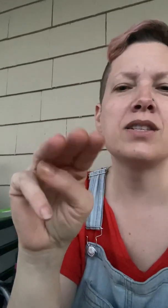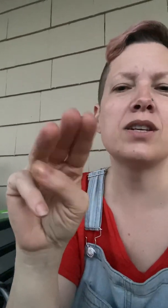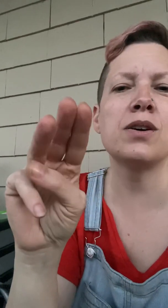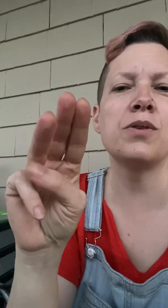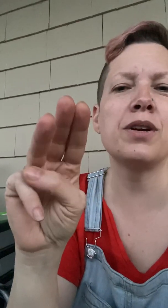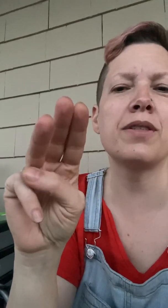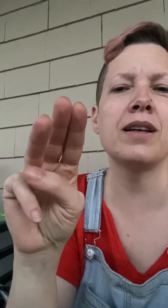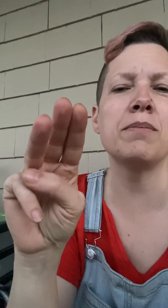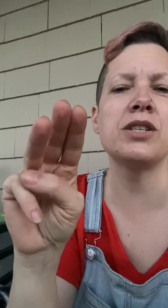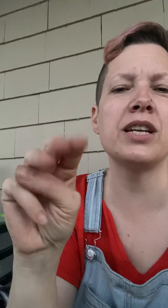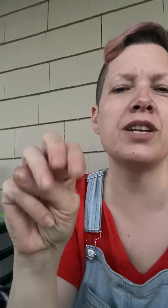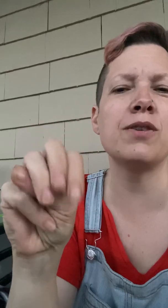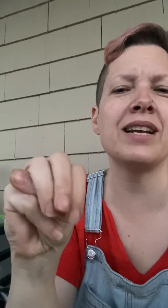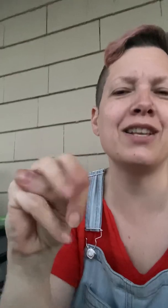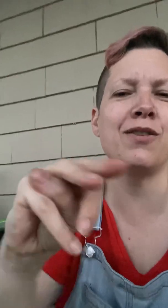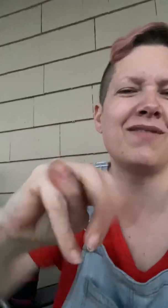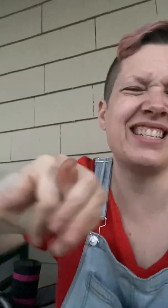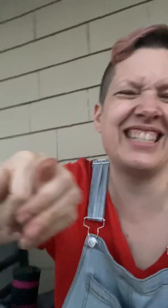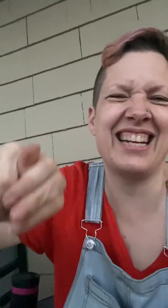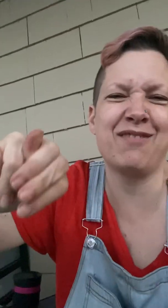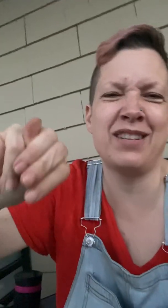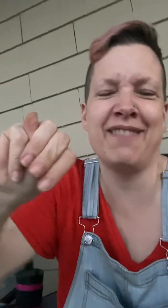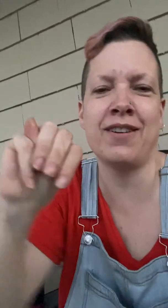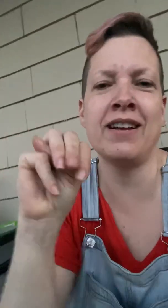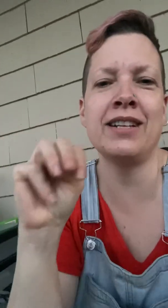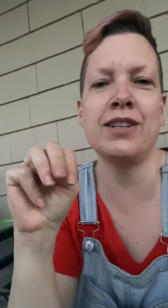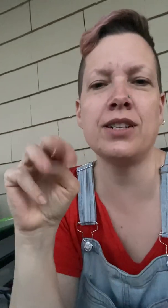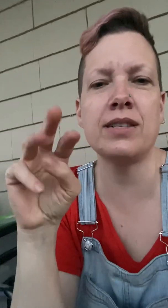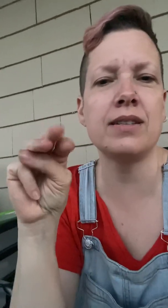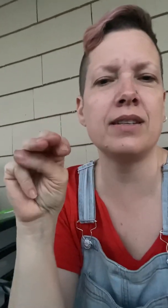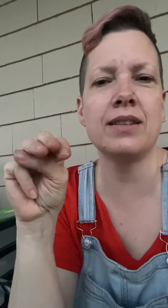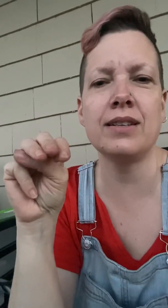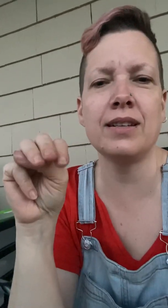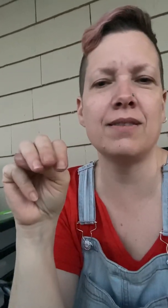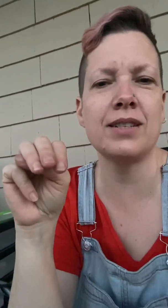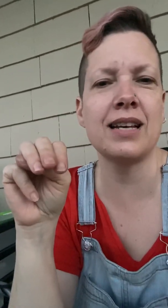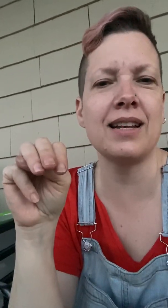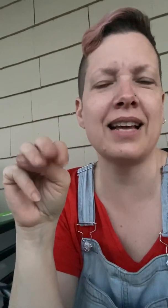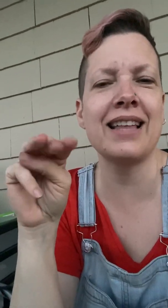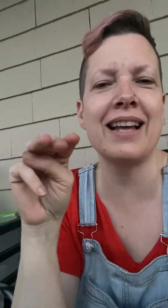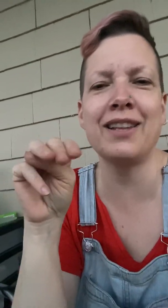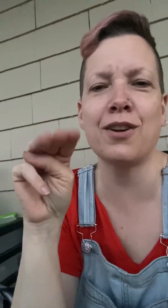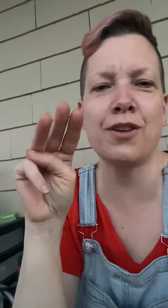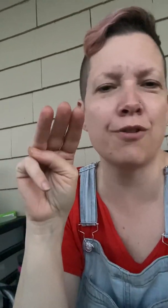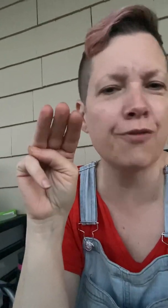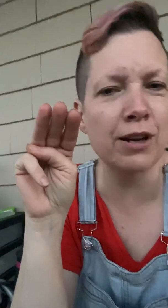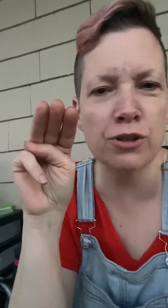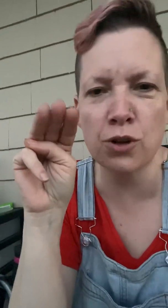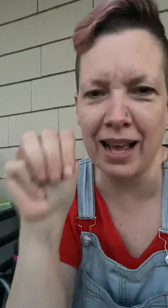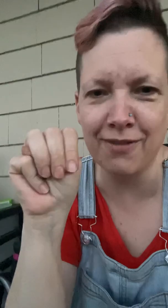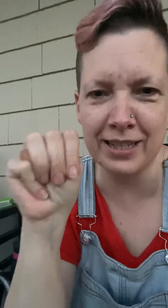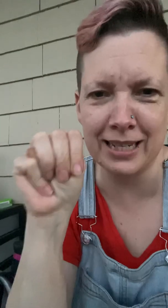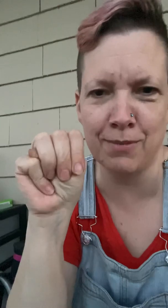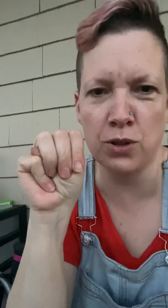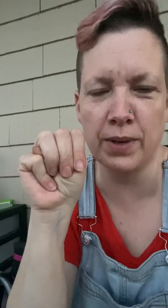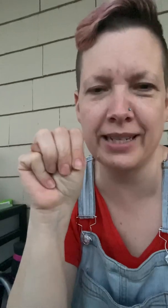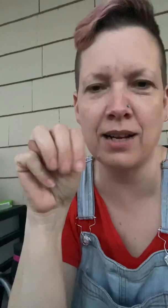So your thumb is, you know, again, you don't have to stick it really far in, you could just, you know... just kind of like that. Your fingers don't have to come all the way down,